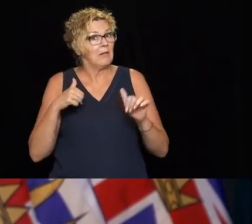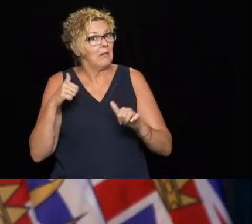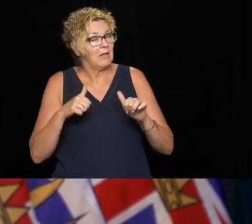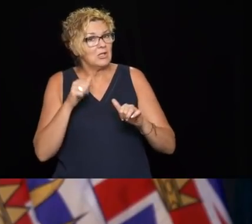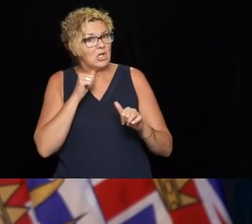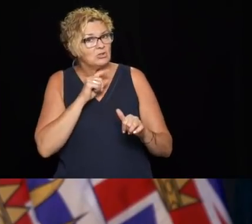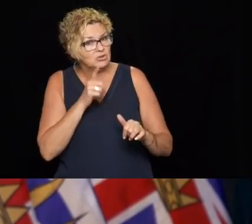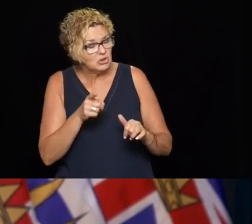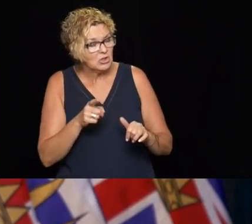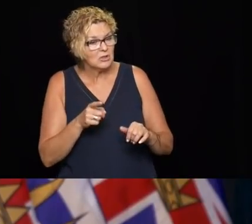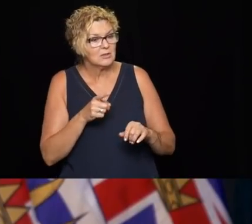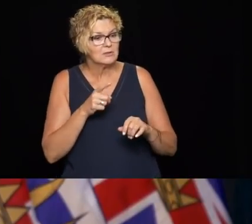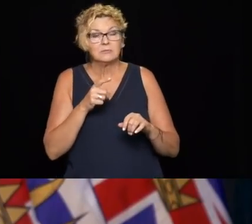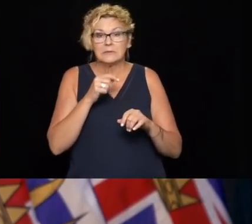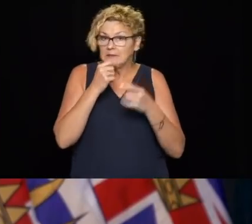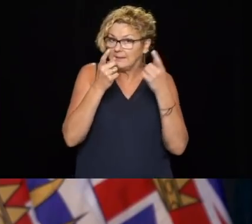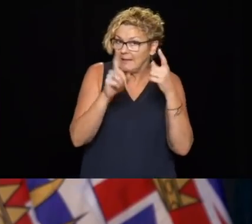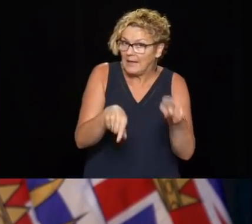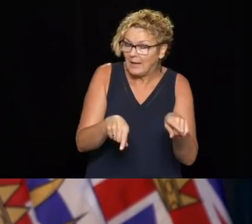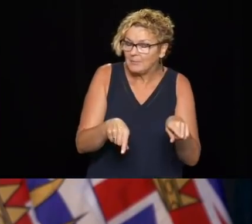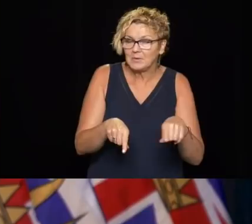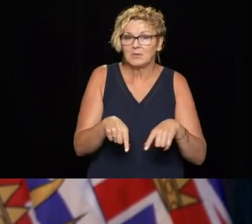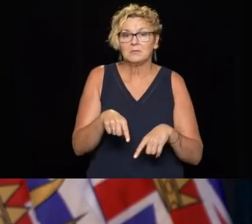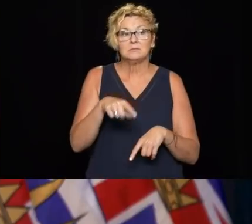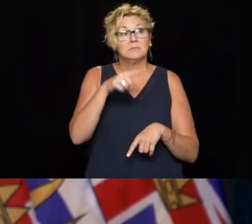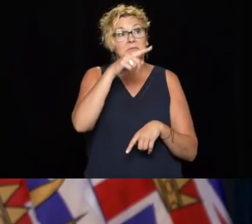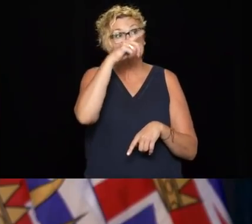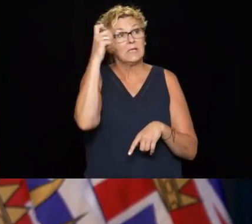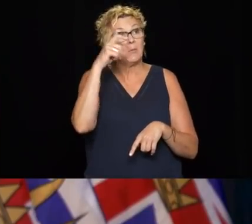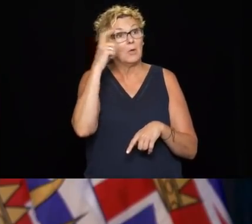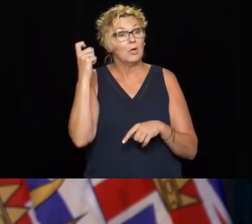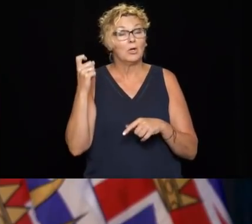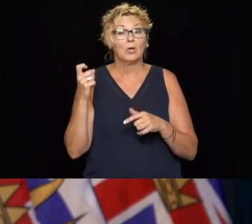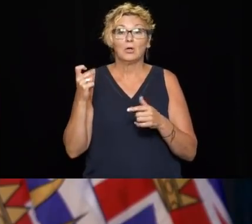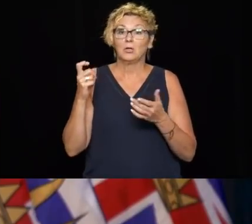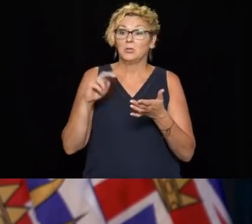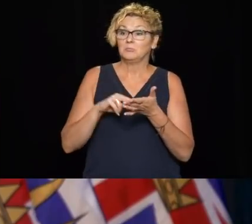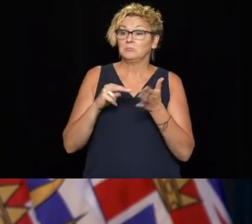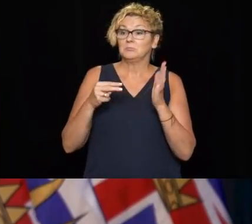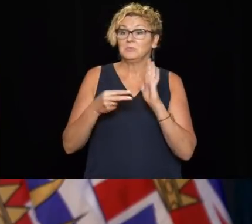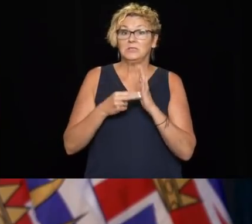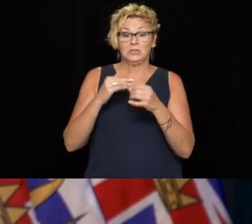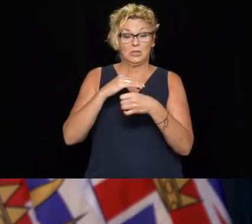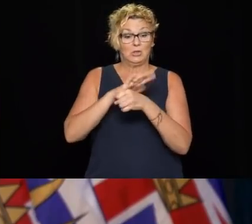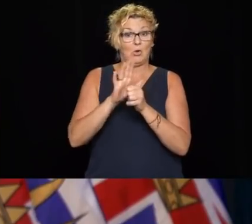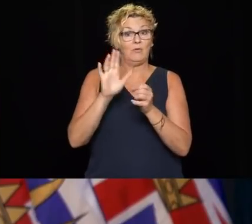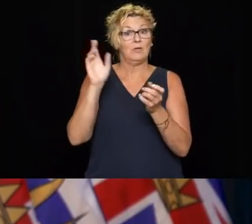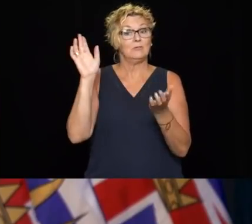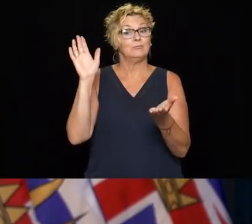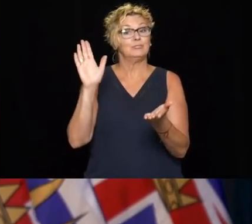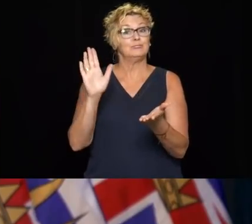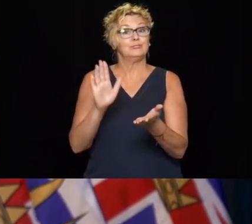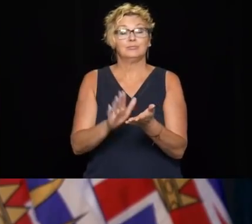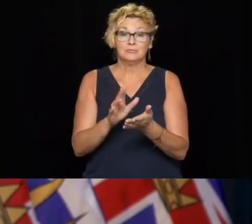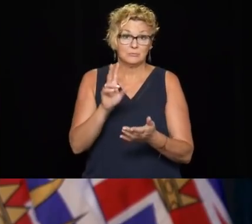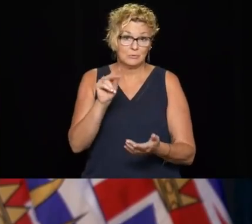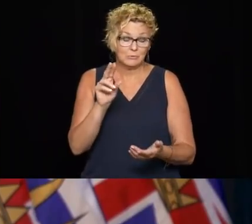possibility as well, it is really hard to say I didn't have any set ideas about what we were going to see, we started seeing in other